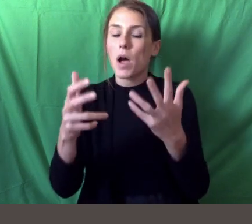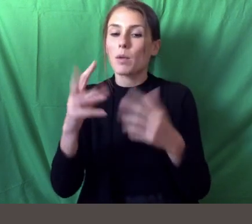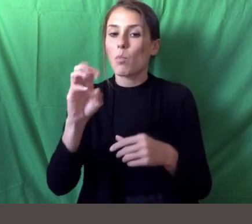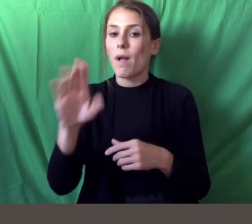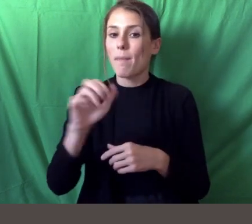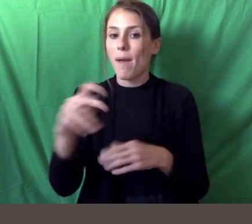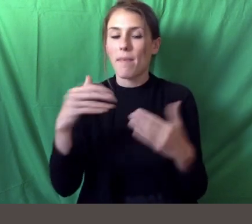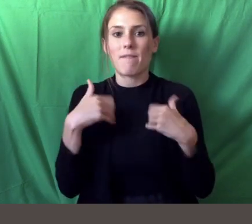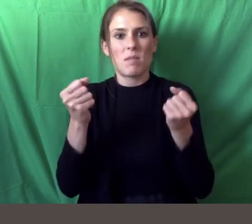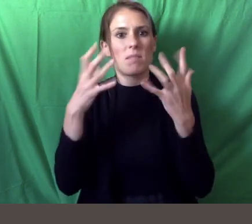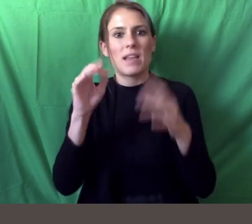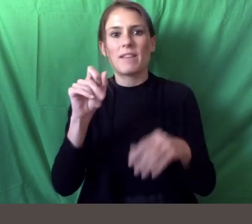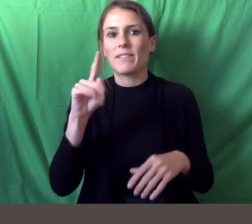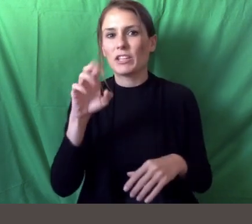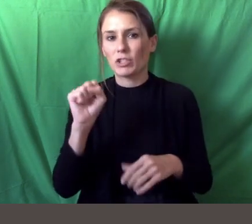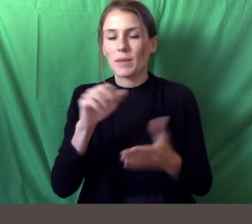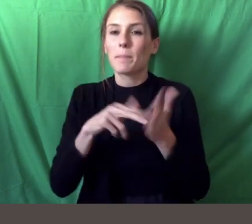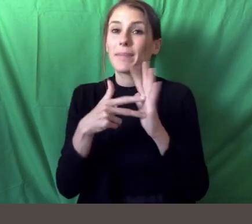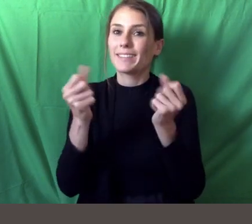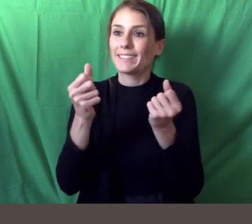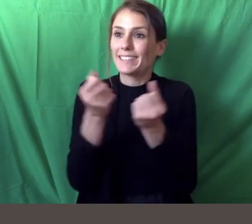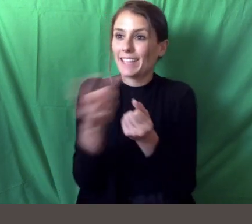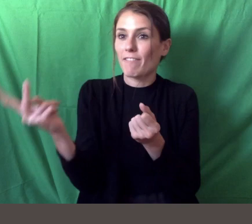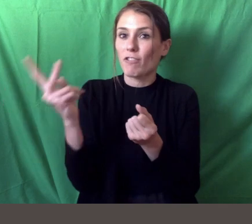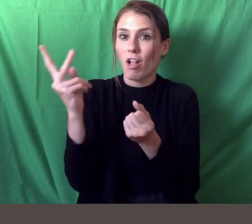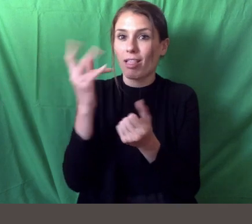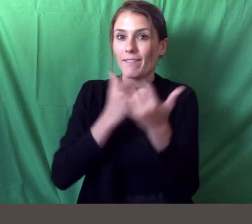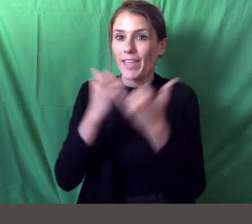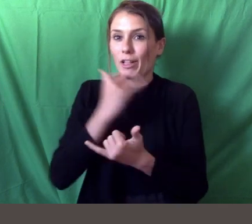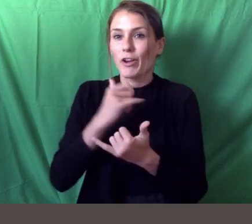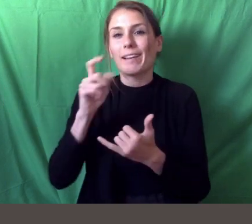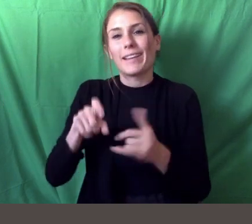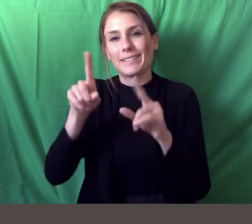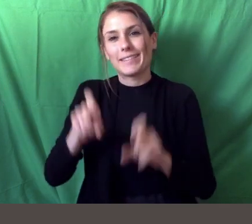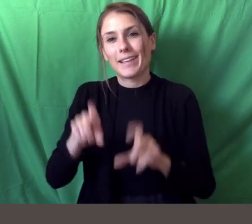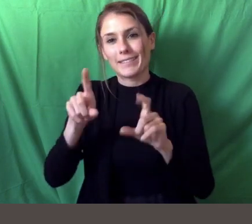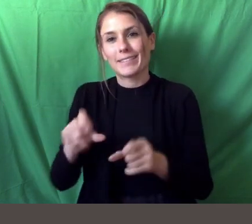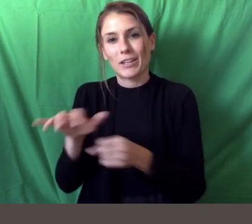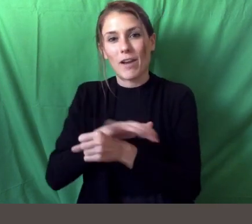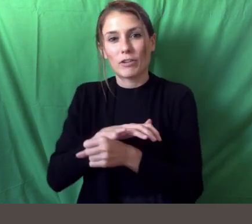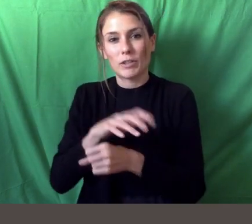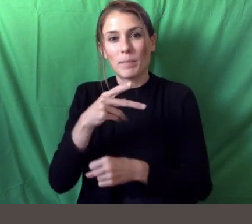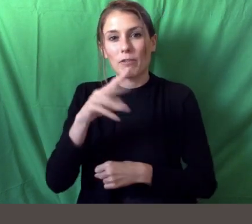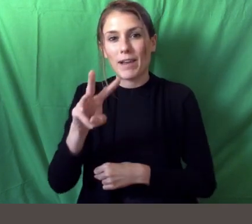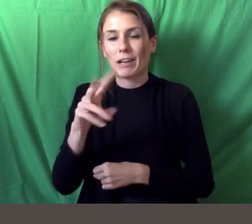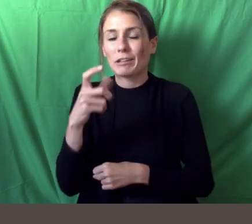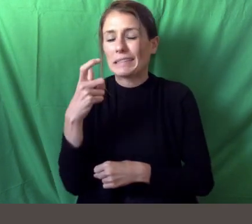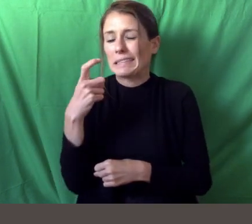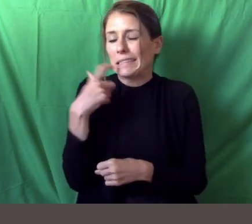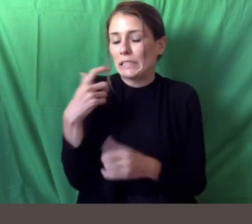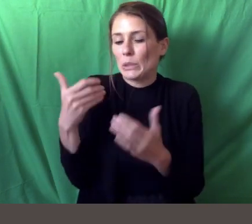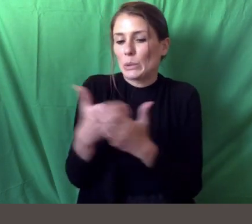which means they have several points of failure that need test coverage. PlayWright is a relatively new browser automation tool from